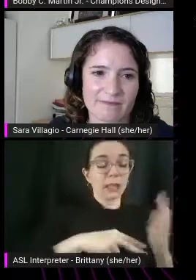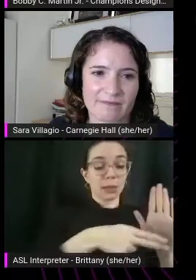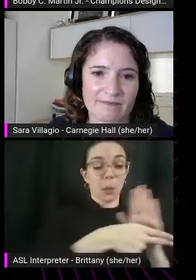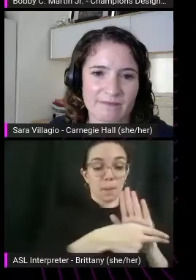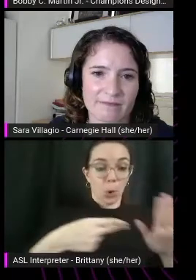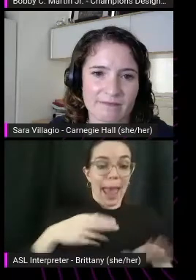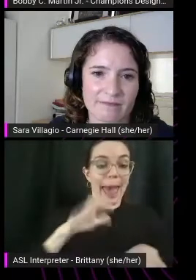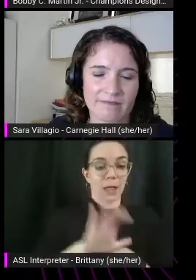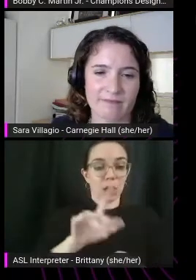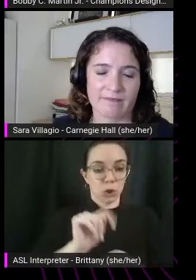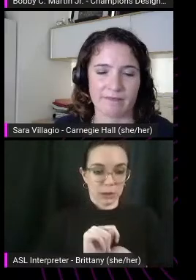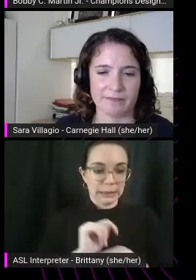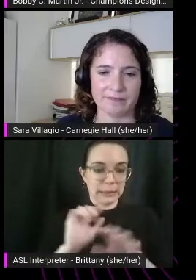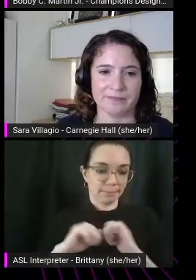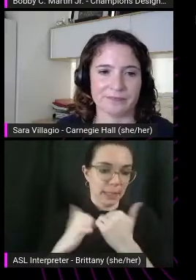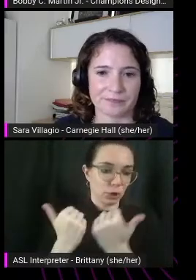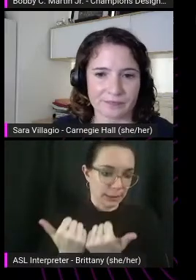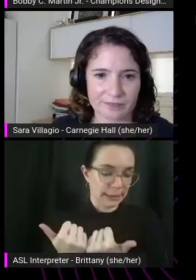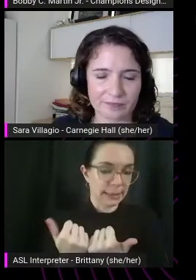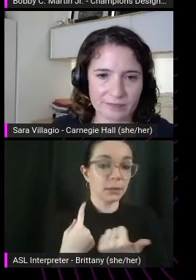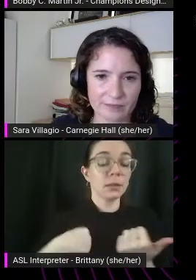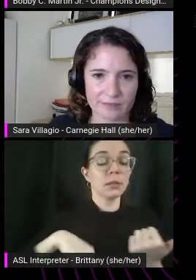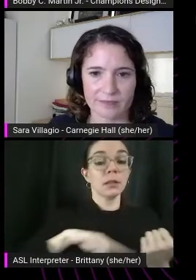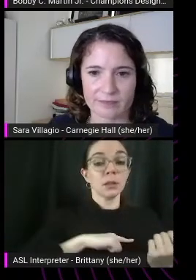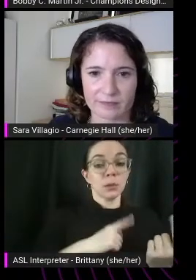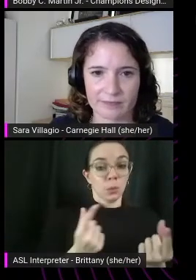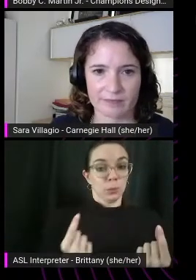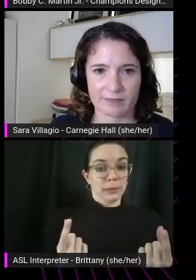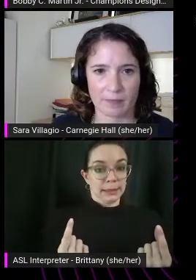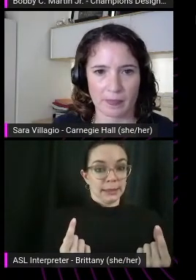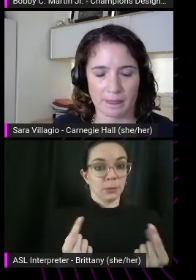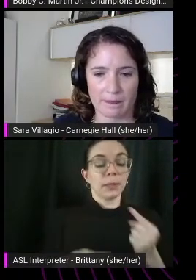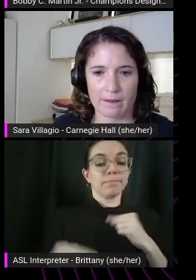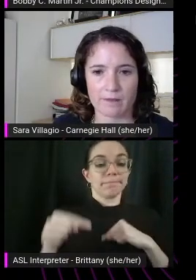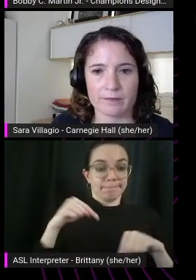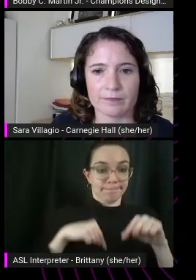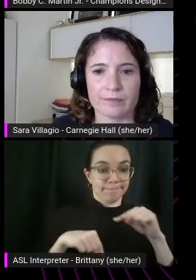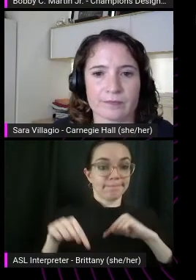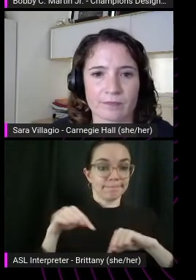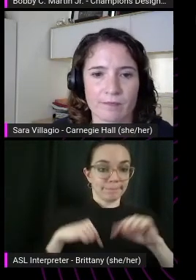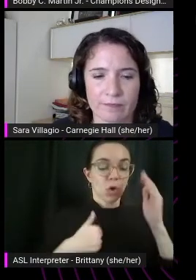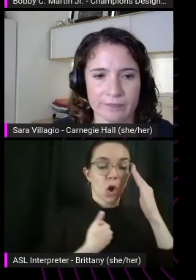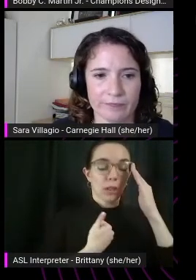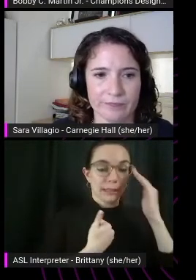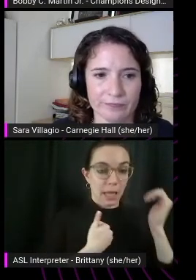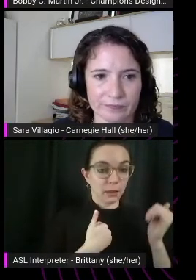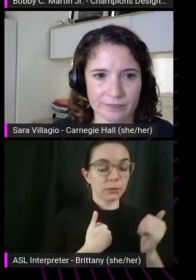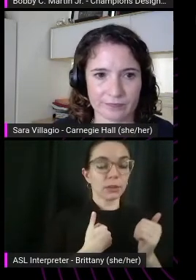So what we then started to do is take a step back ourselves and do what we do best.